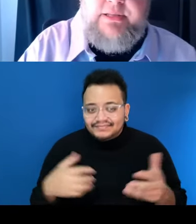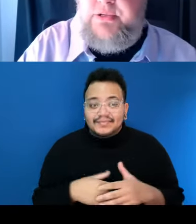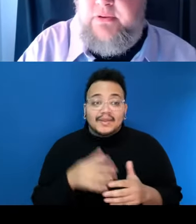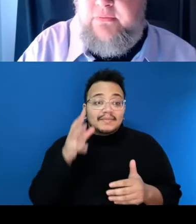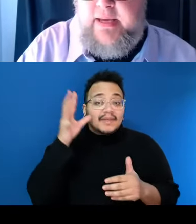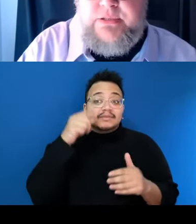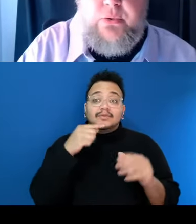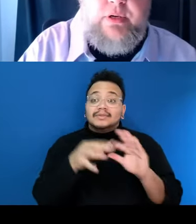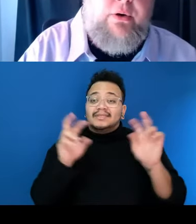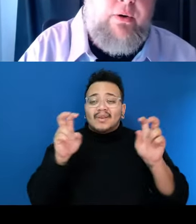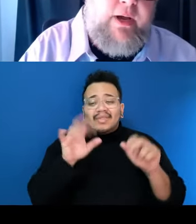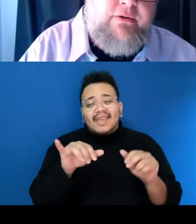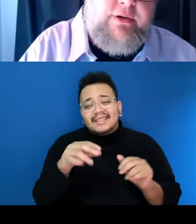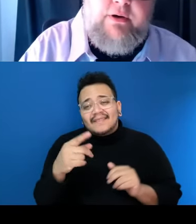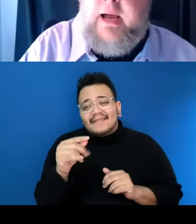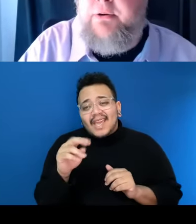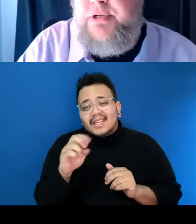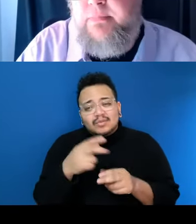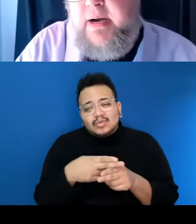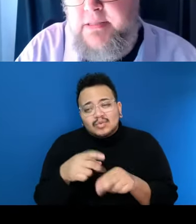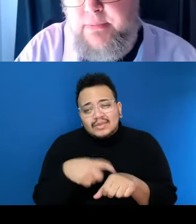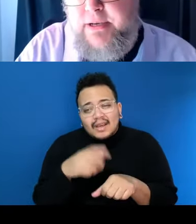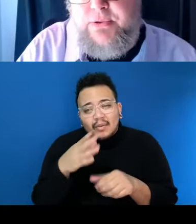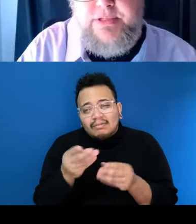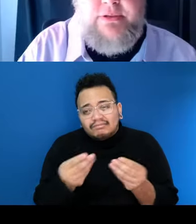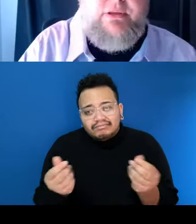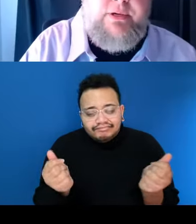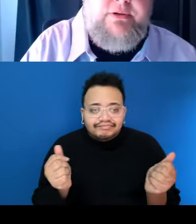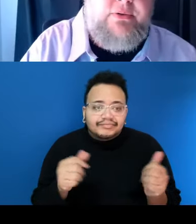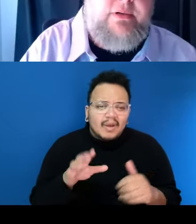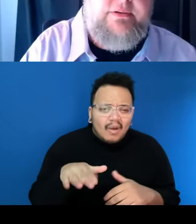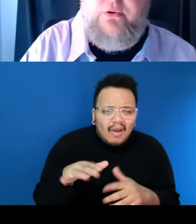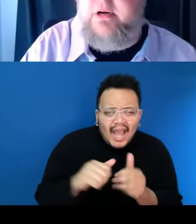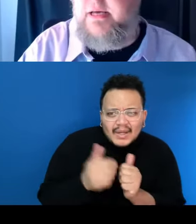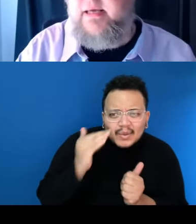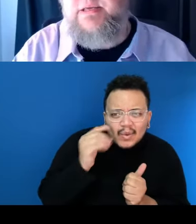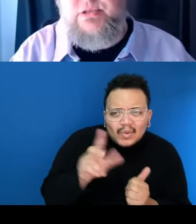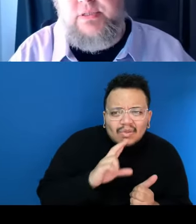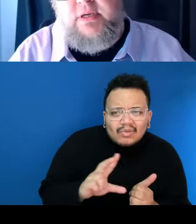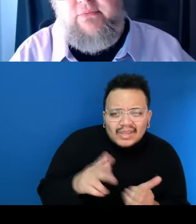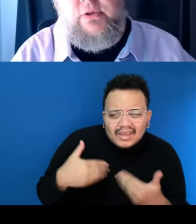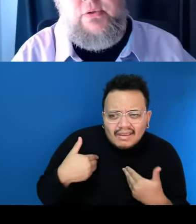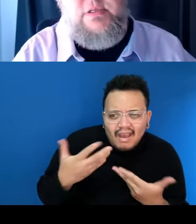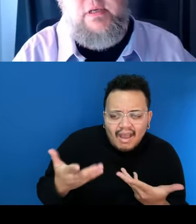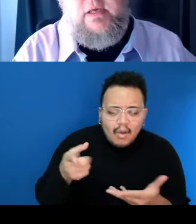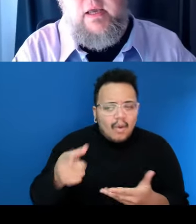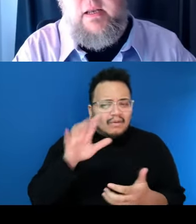"It's just a phase or he'll grow out of it, "or how could she possibly know she's only three years old "or he's just confused."